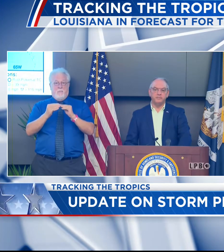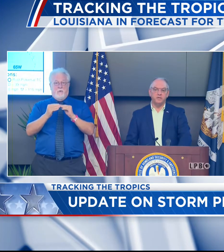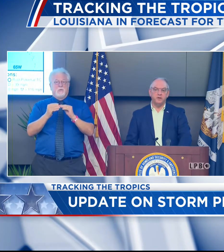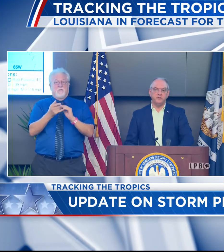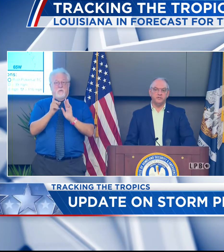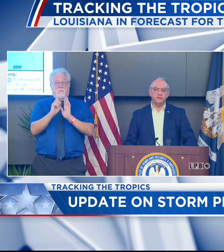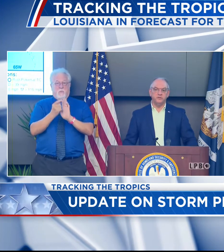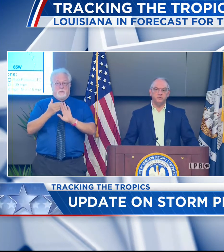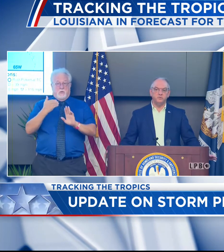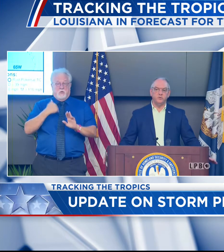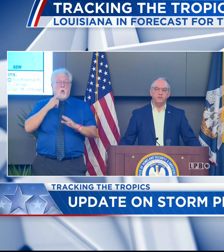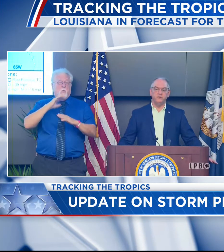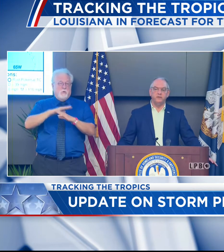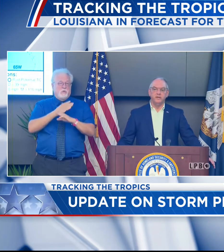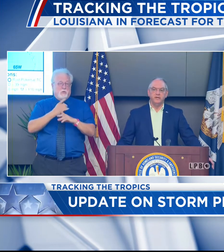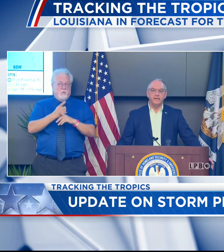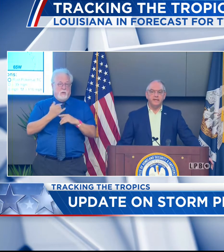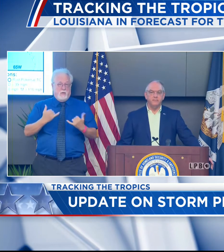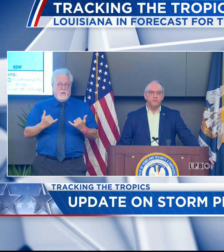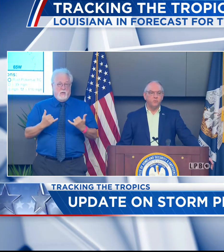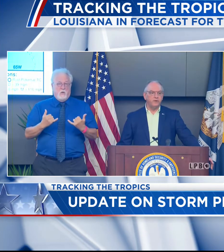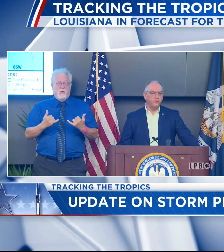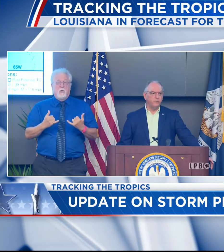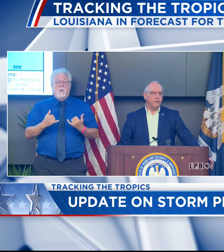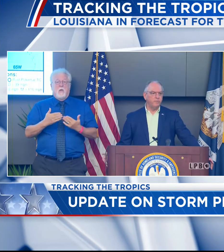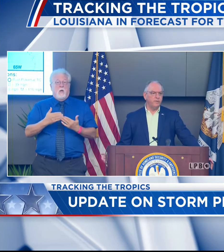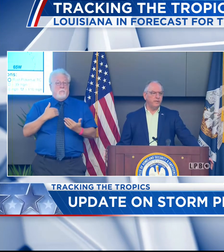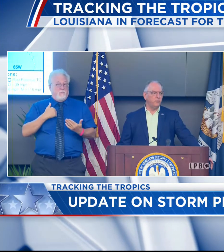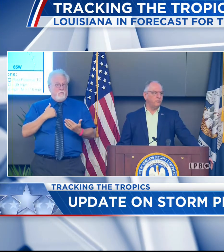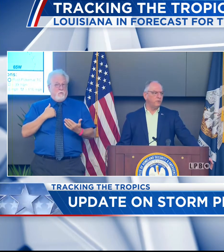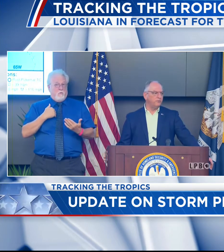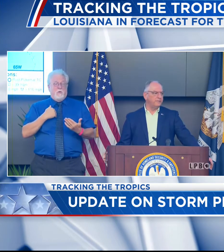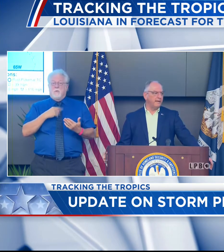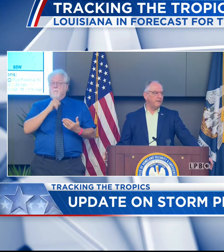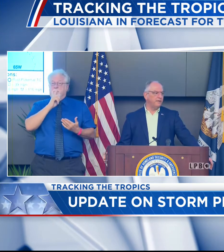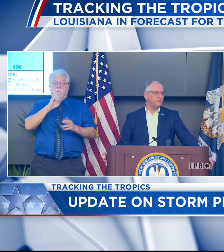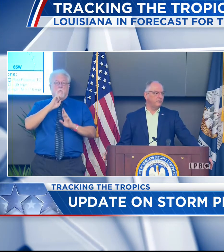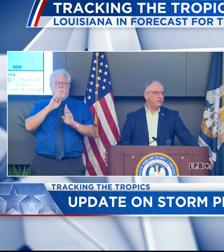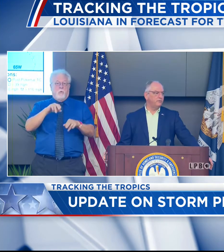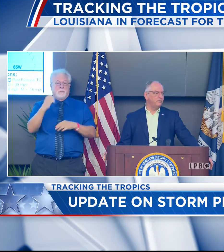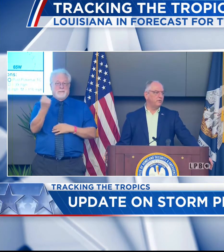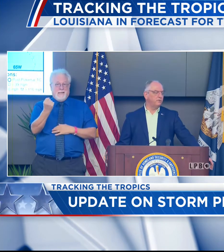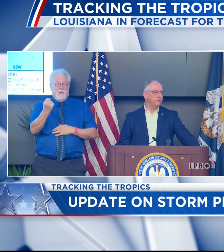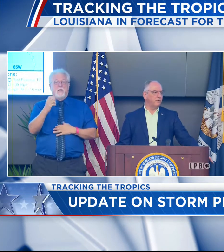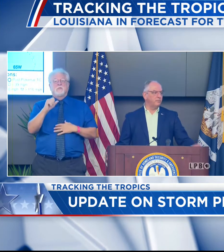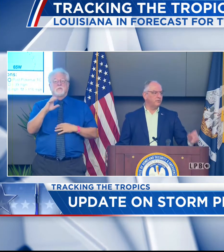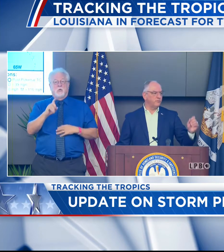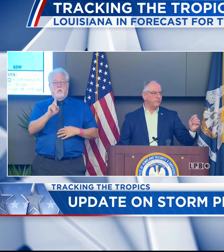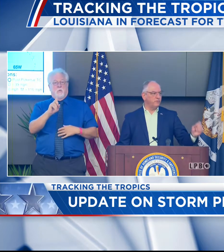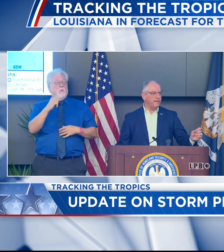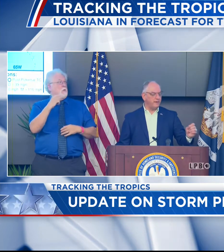WITH COVID. THE DEPARTMENT OF HEALTH DID UPDATE THE NUMBERS A FEW MOMENTS AGO.